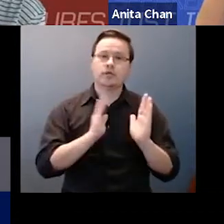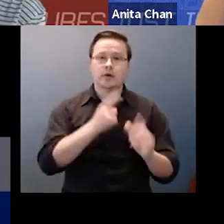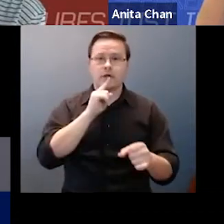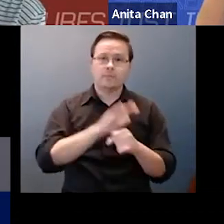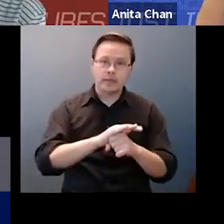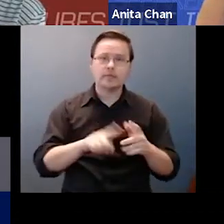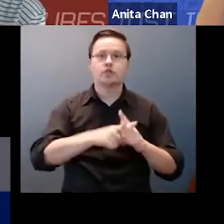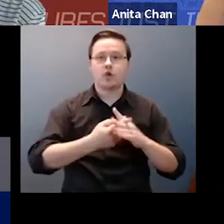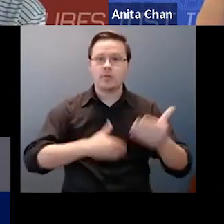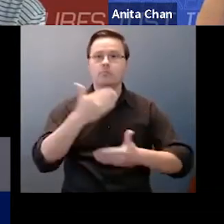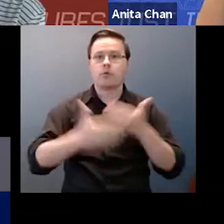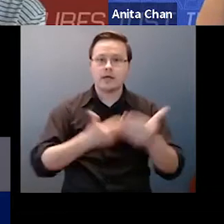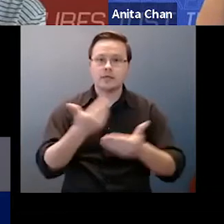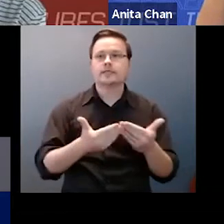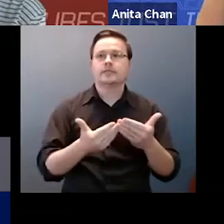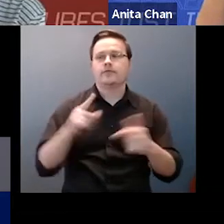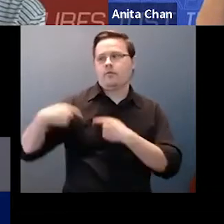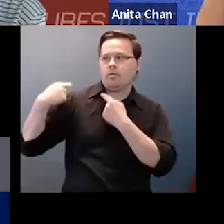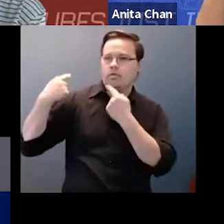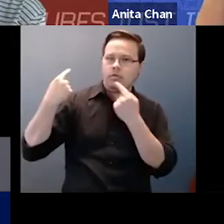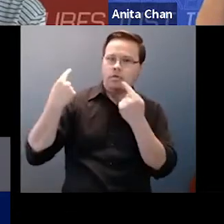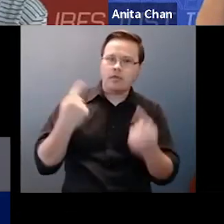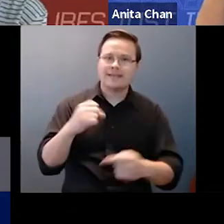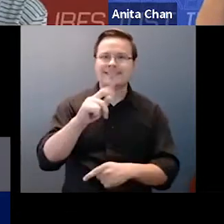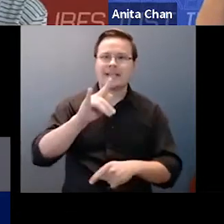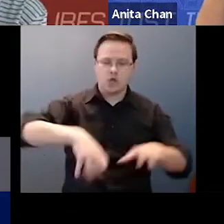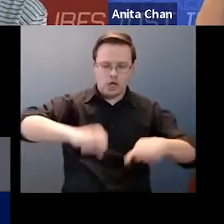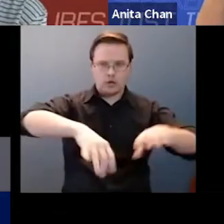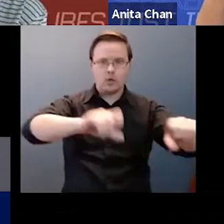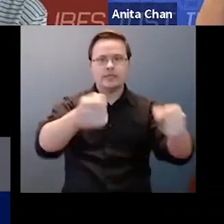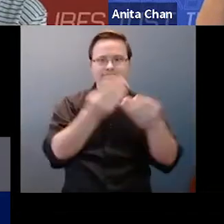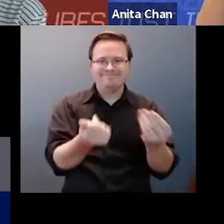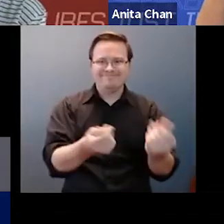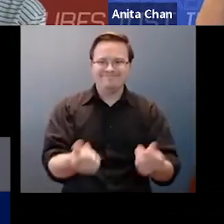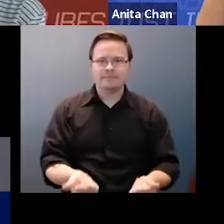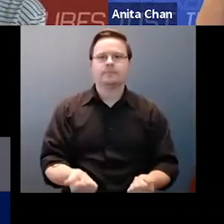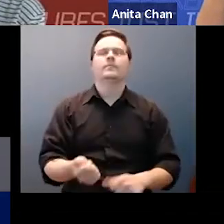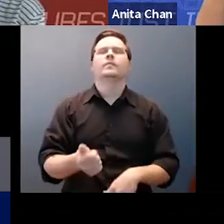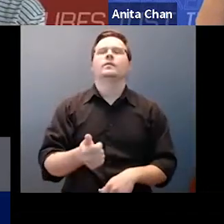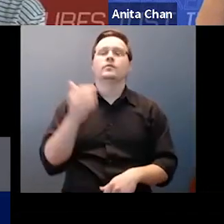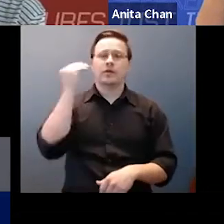the ongoing legacies of settler colonialism. Acknowledgements invite us to ask, what does it mean to live in